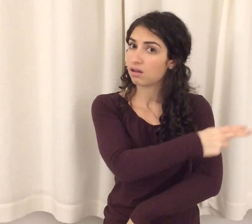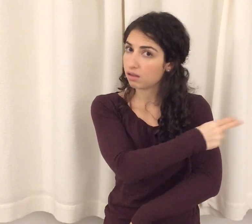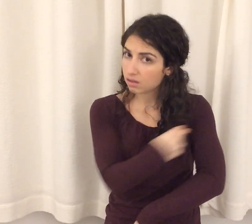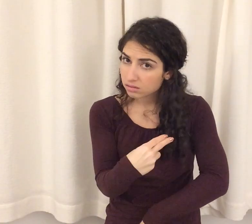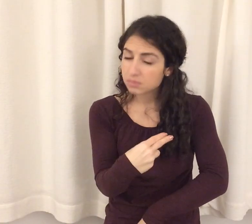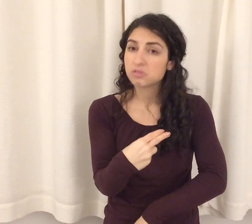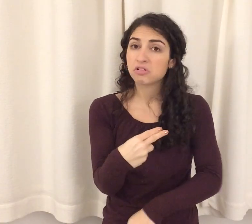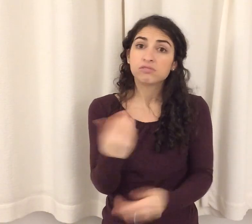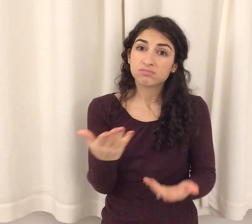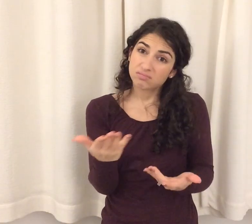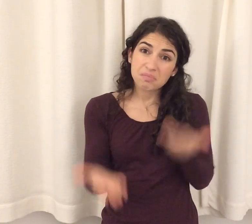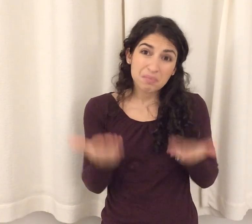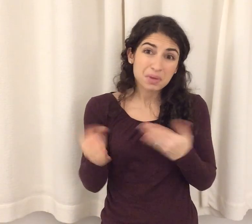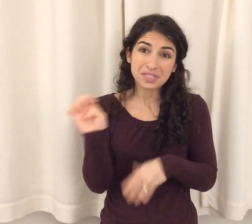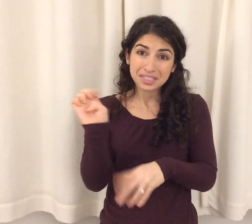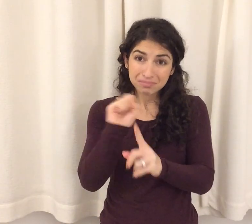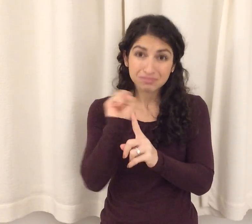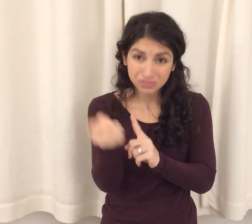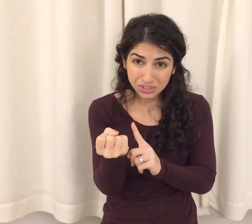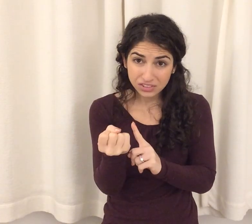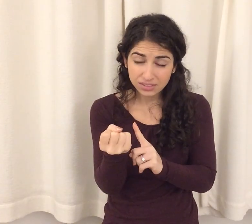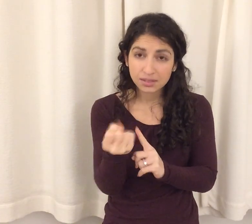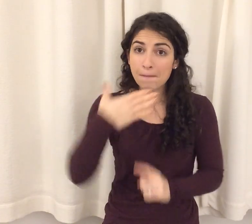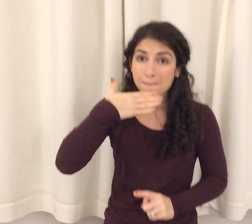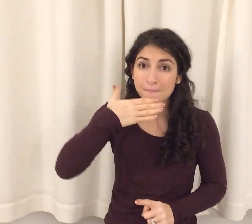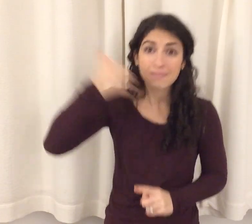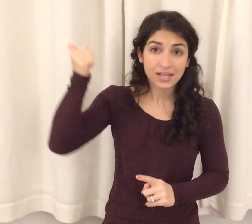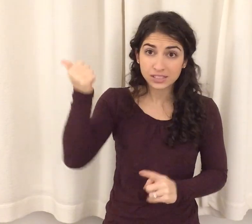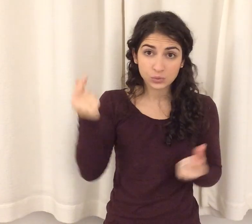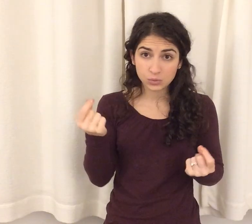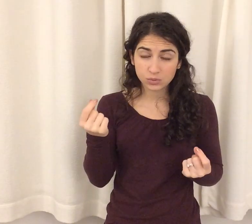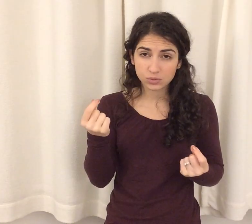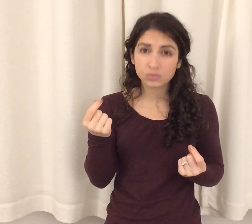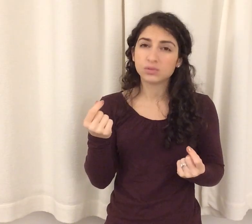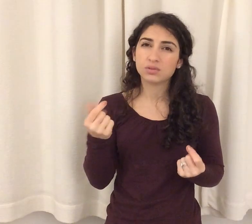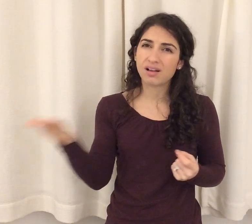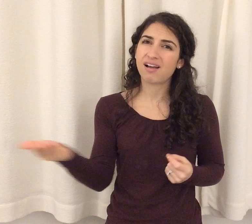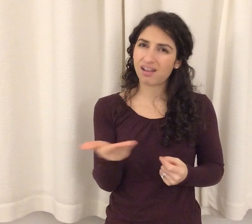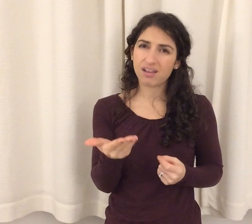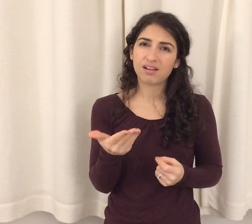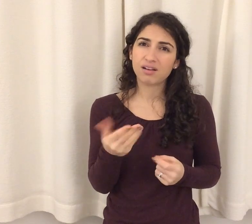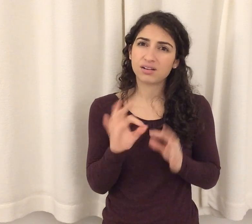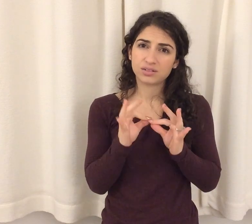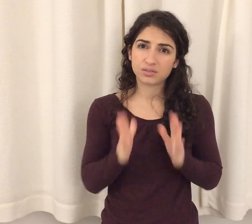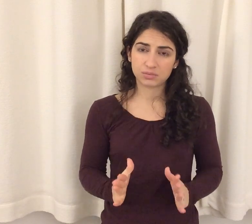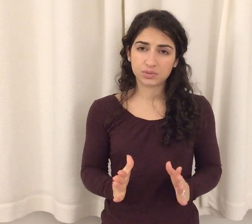truly in a medical situation, a hospital, emergencys... the BEST thing to do is hire